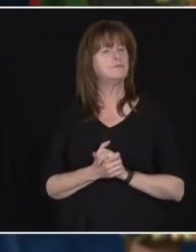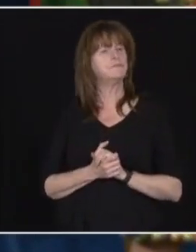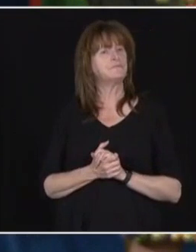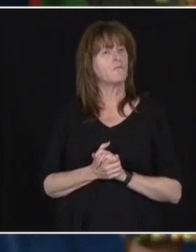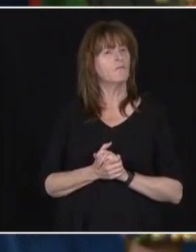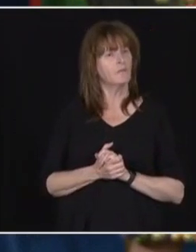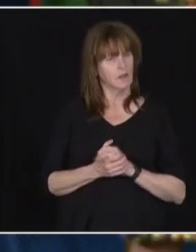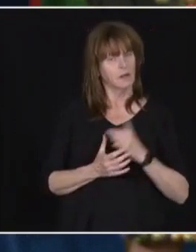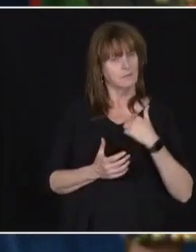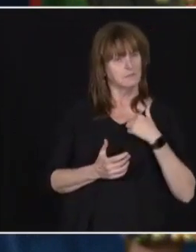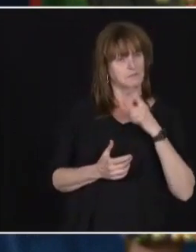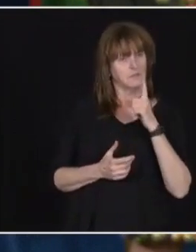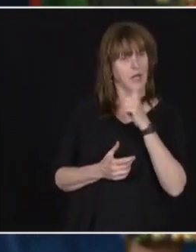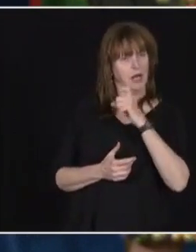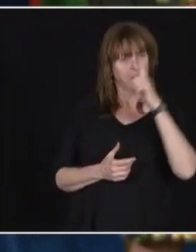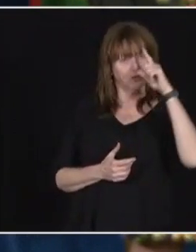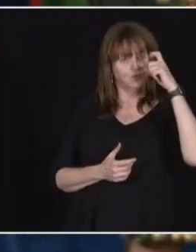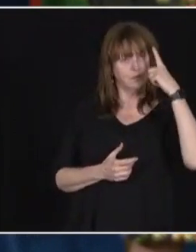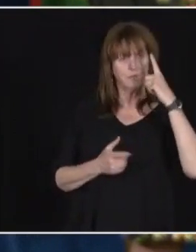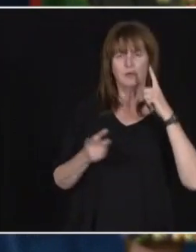I wanted to ask you about